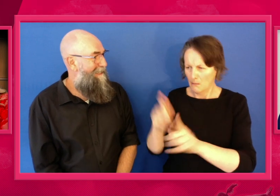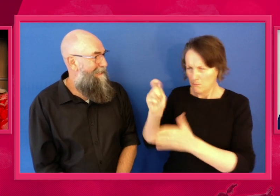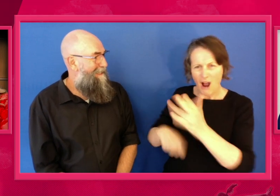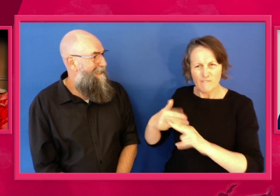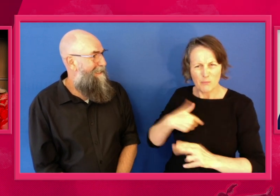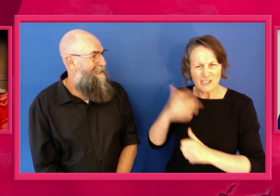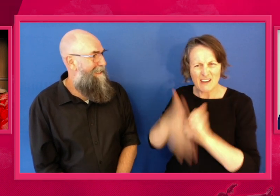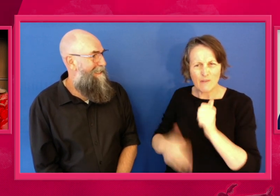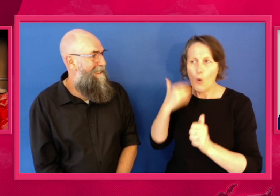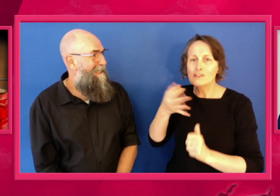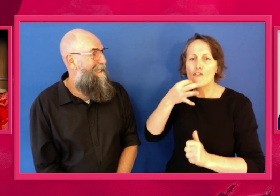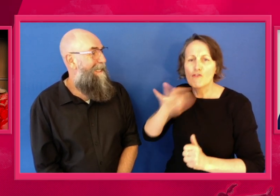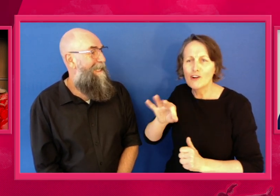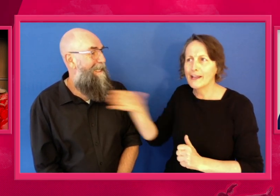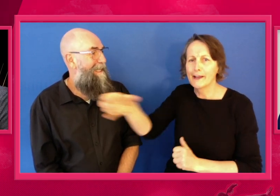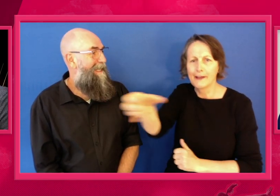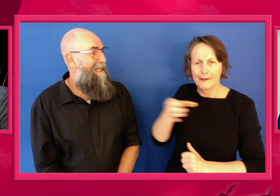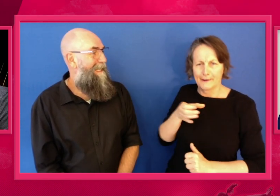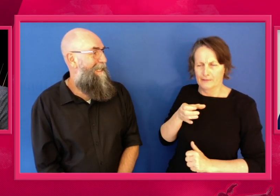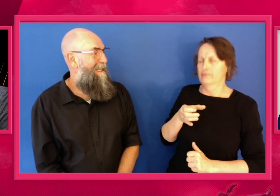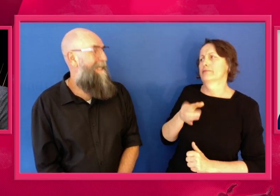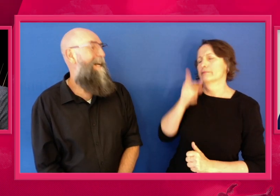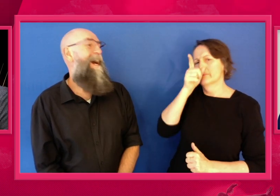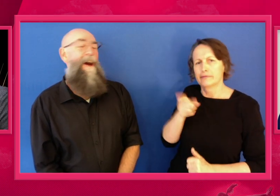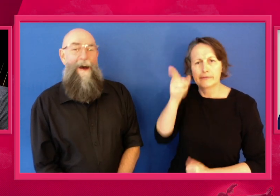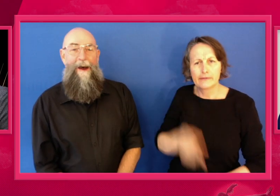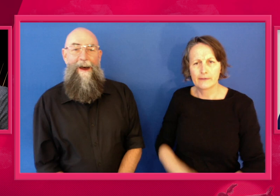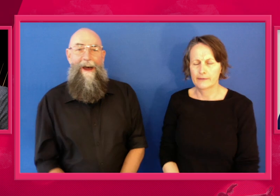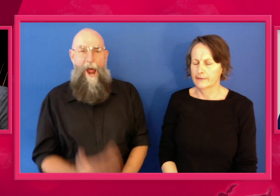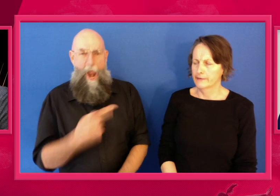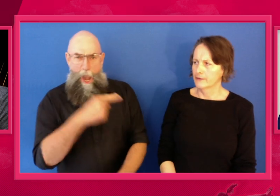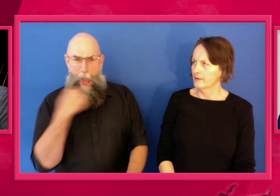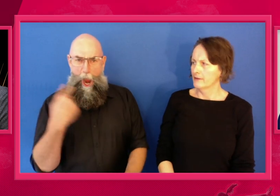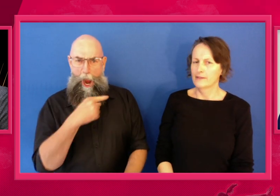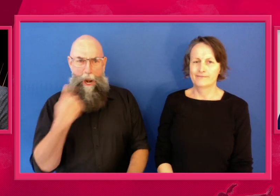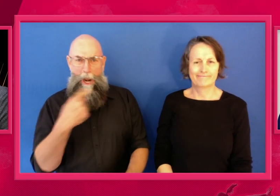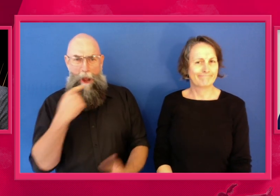Kurt Fearnley: This is all lies! I will not tolerate it!